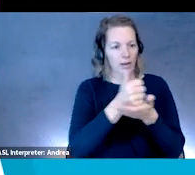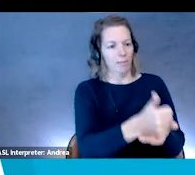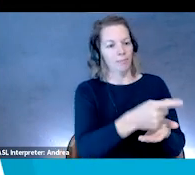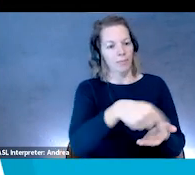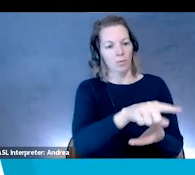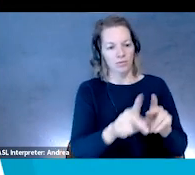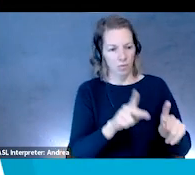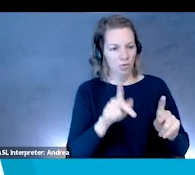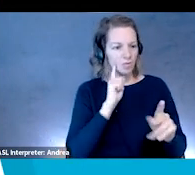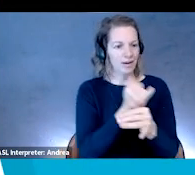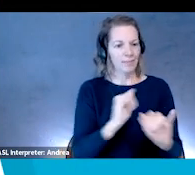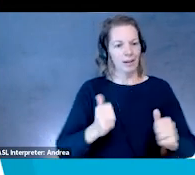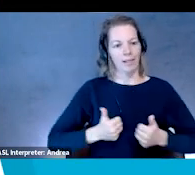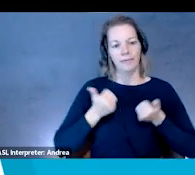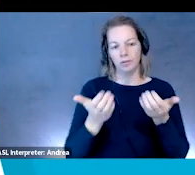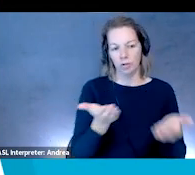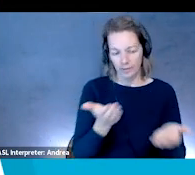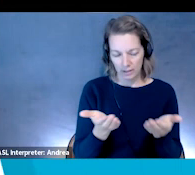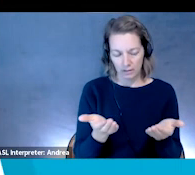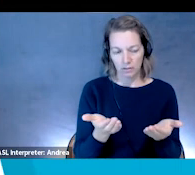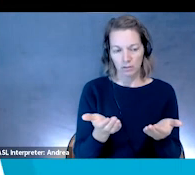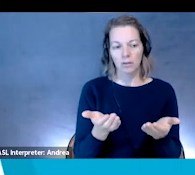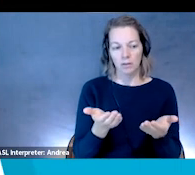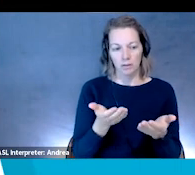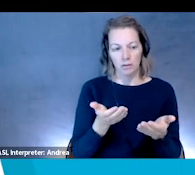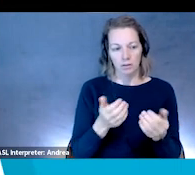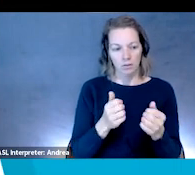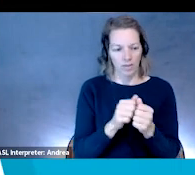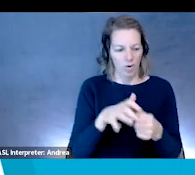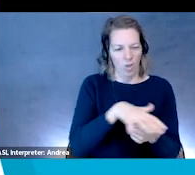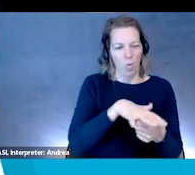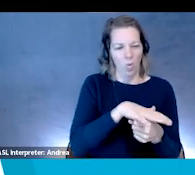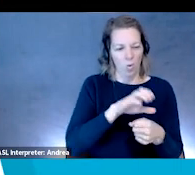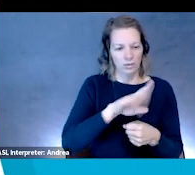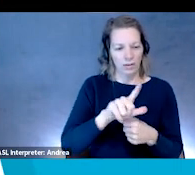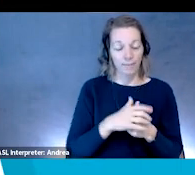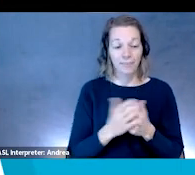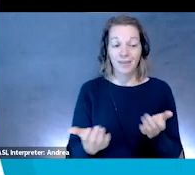CONSUMERS, THE CENTERS FOR INDEPENDENT LIVING. WE CAN PROVIDE INFORMATION AND ADVICE